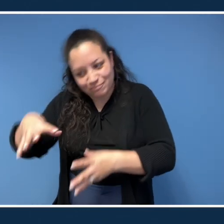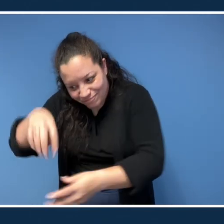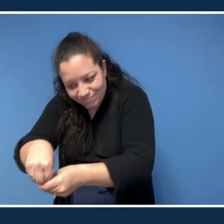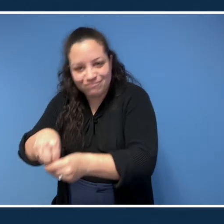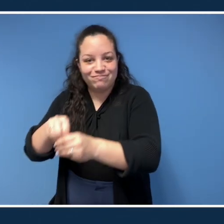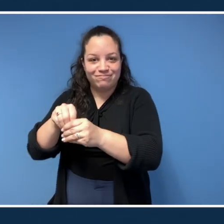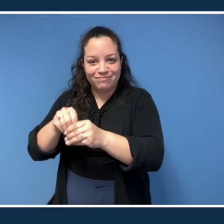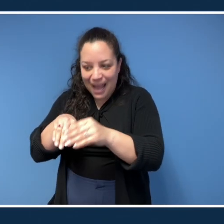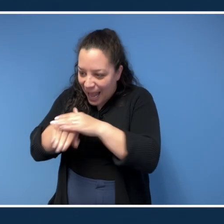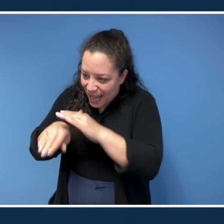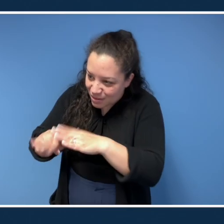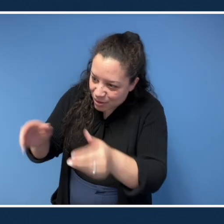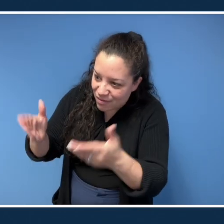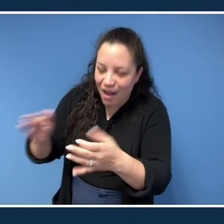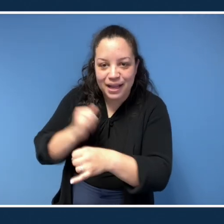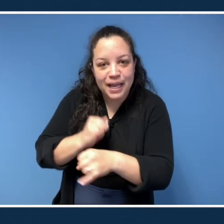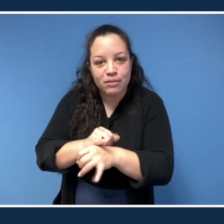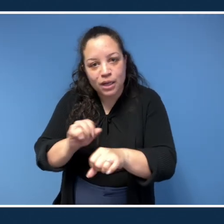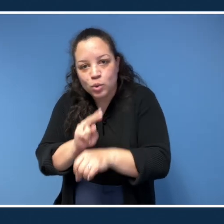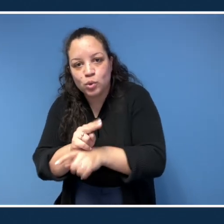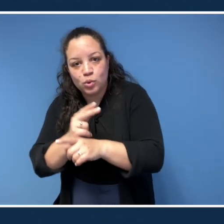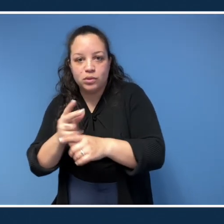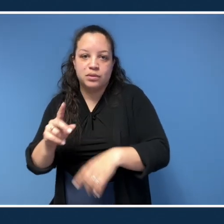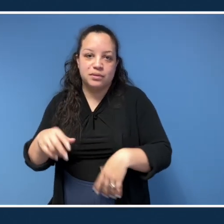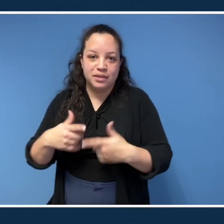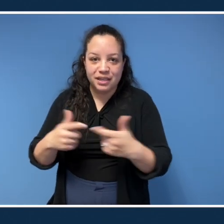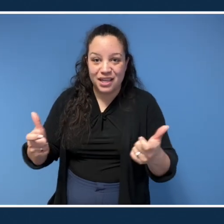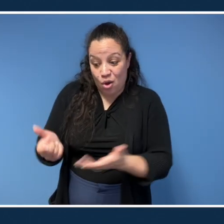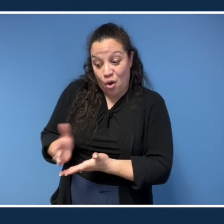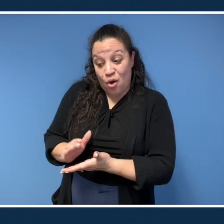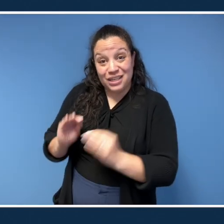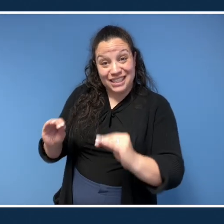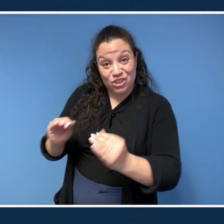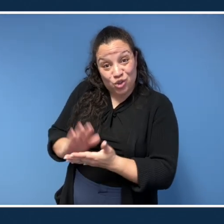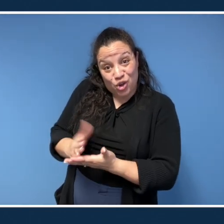too. And providing them access to places like the campus here, but to give them also culinary skills at a very